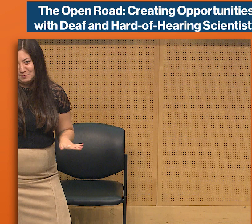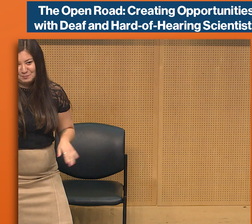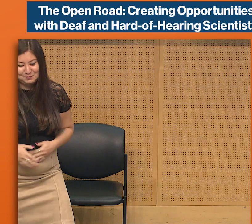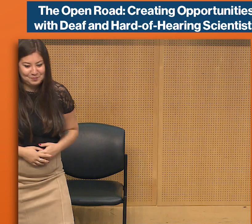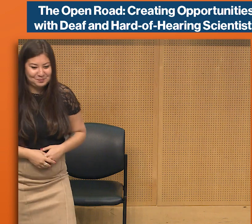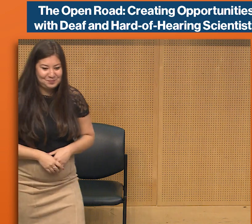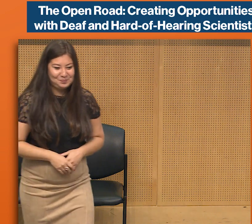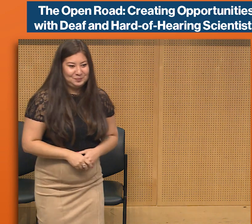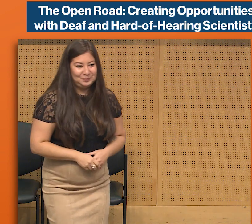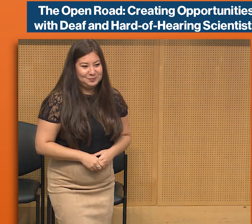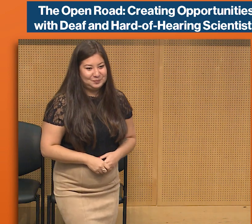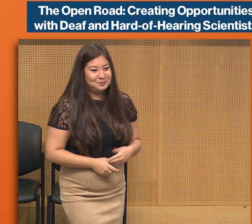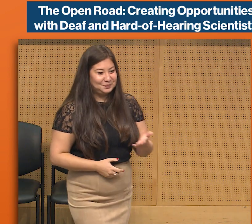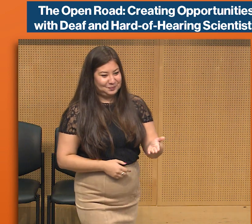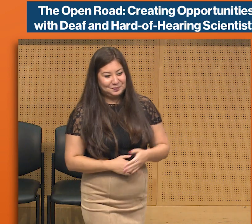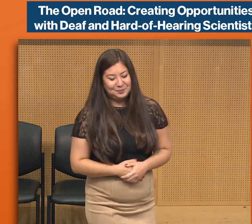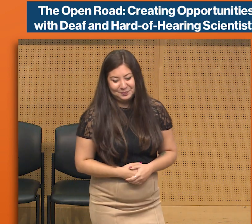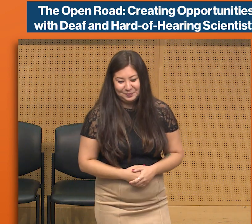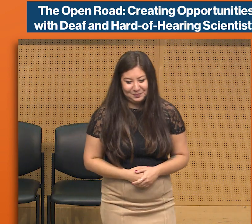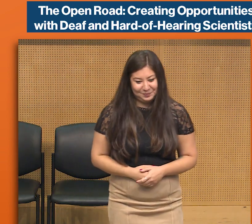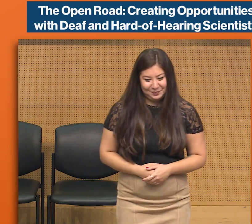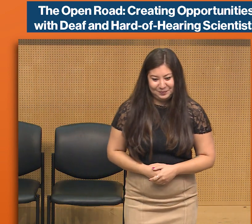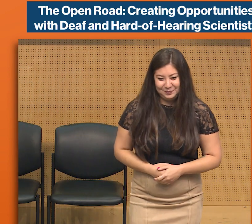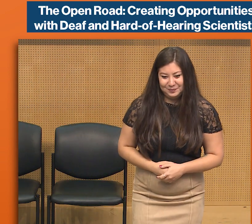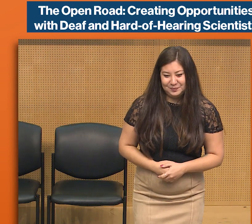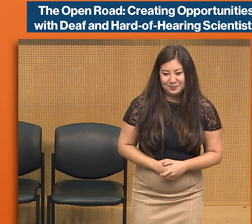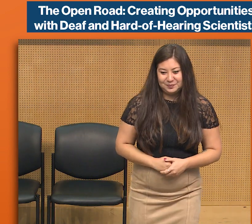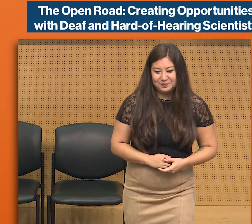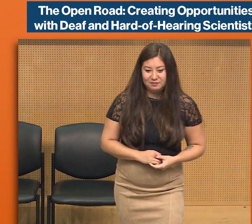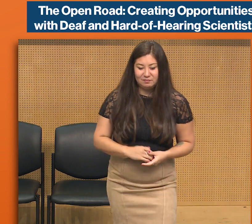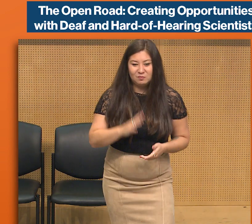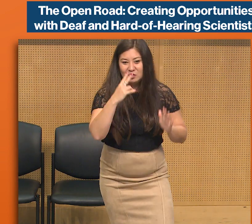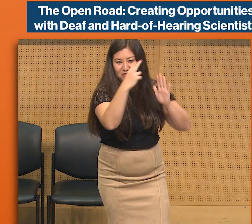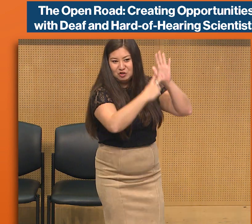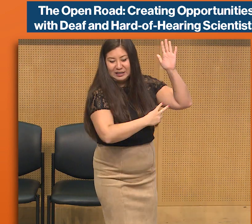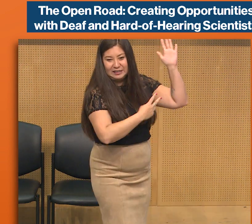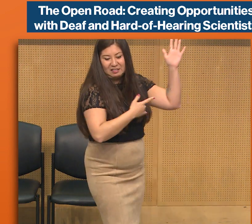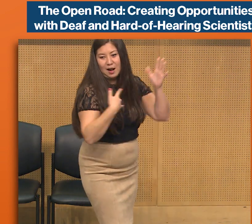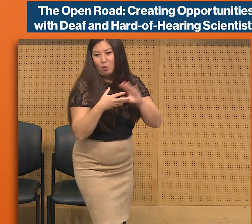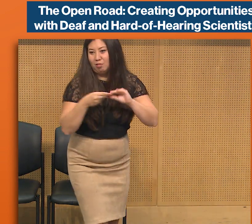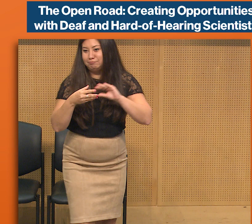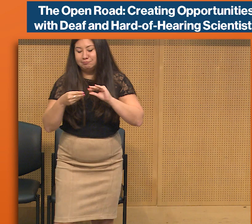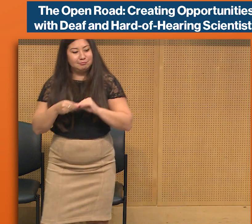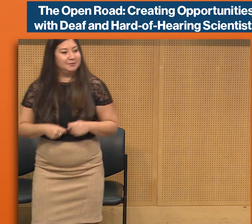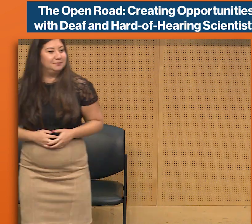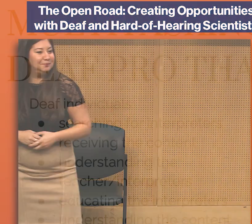I'm still trying to get through everything at this point. I'll let you take a look at this slide.